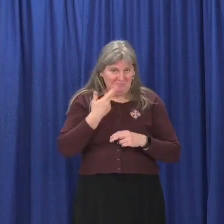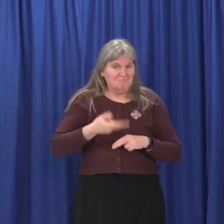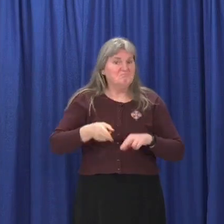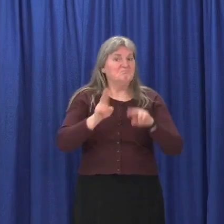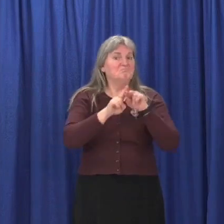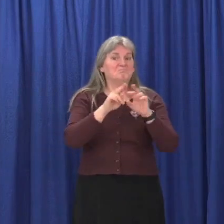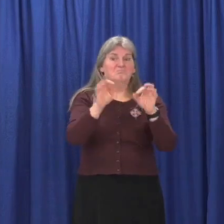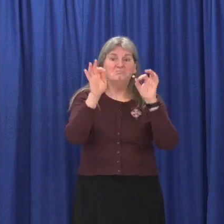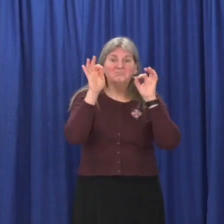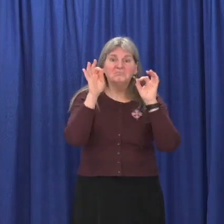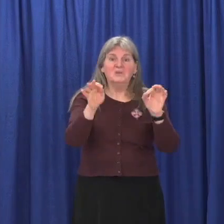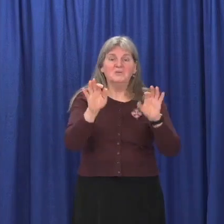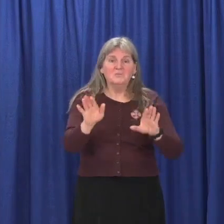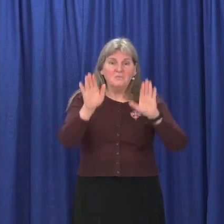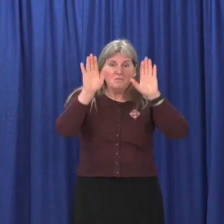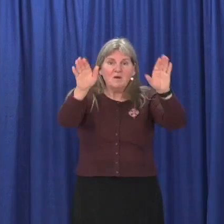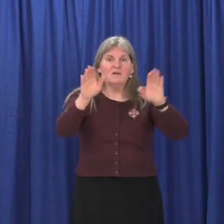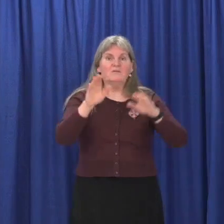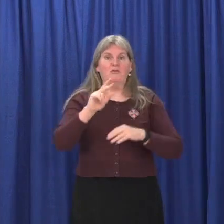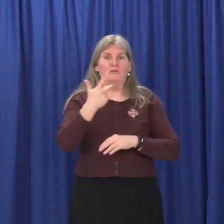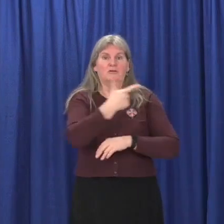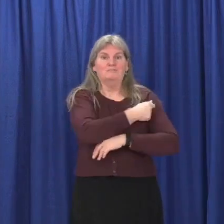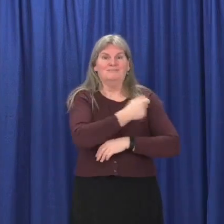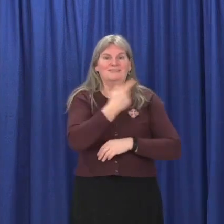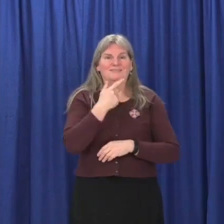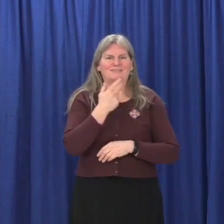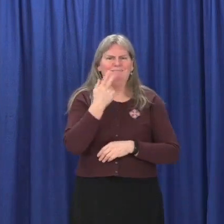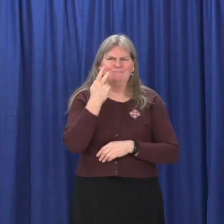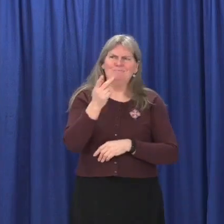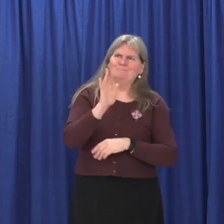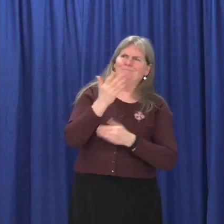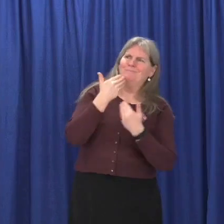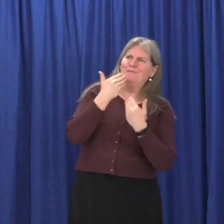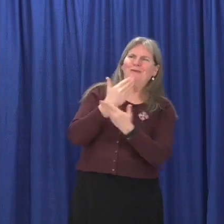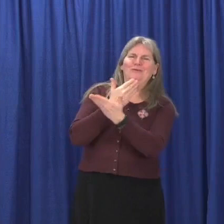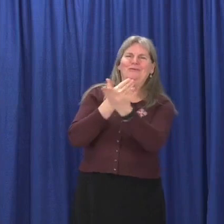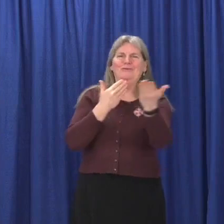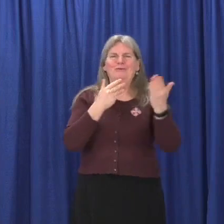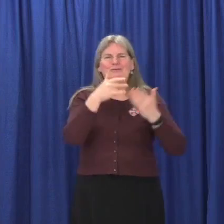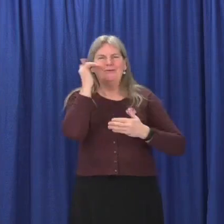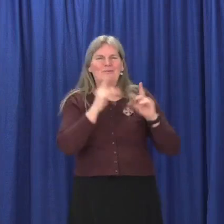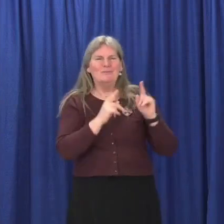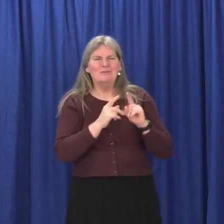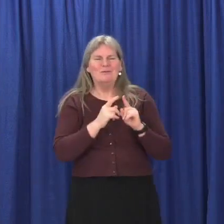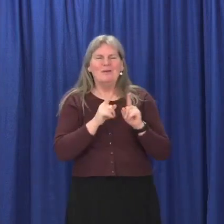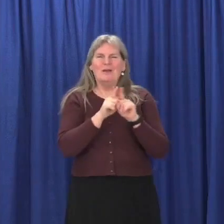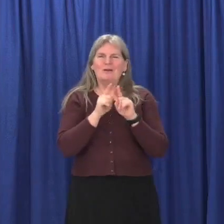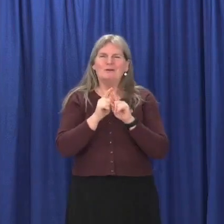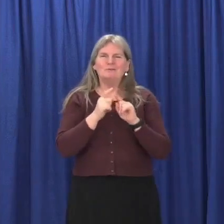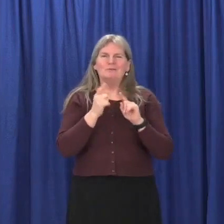It speaks to the diligence of Yukoners and the importance of community to most Yukoners, which is great.